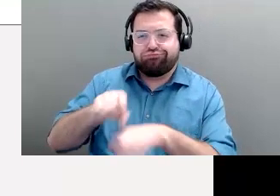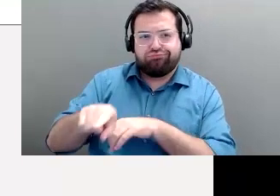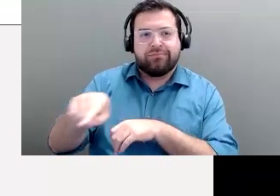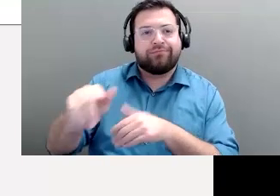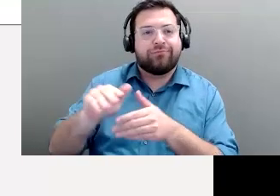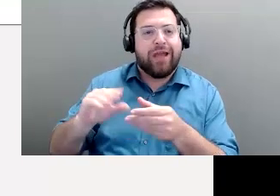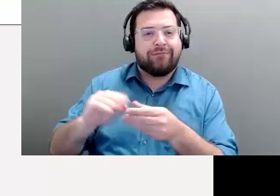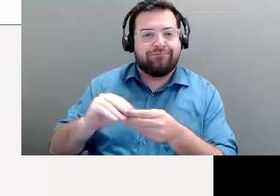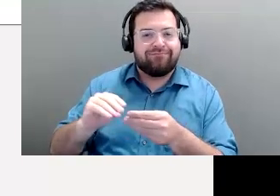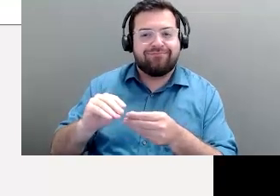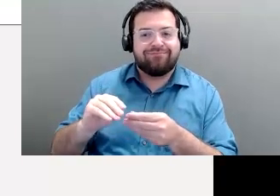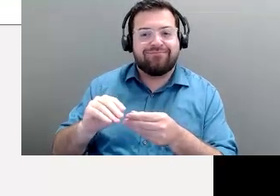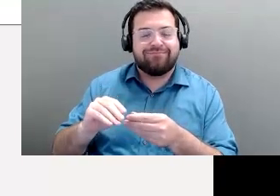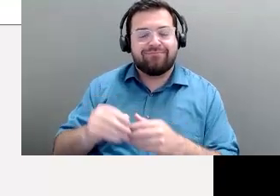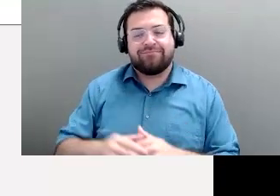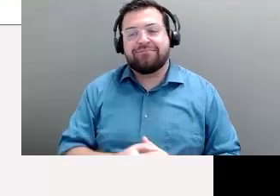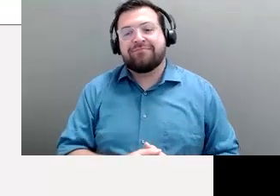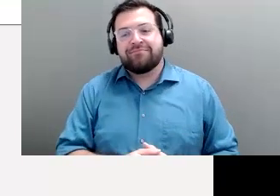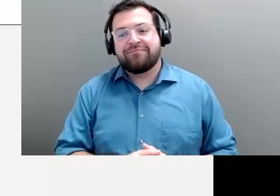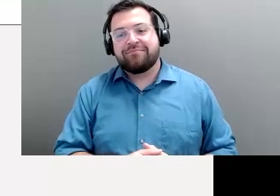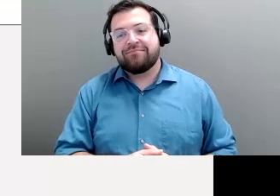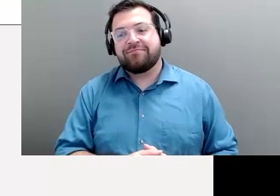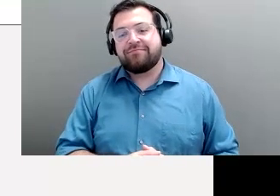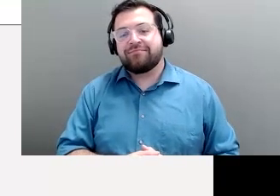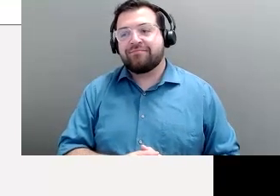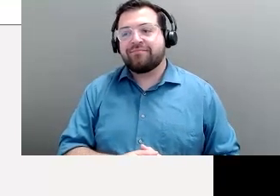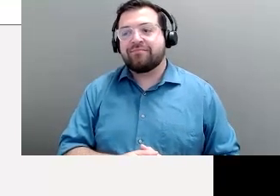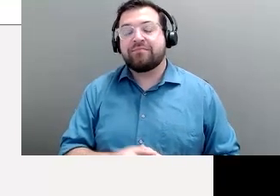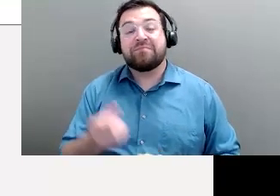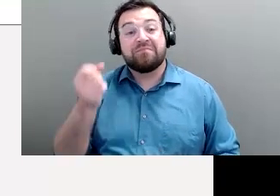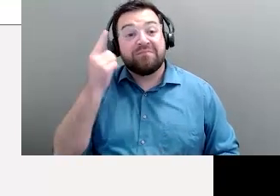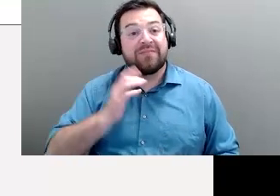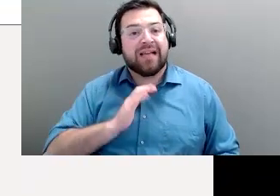Again, our Senate did pass an RSI policy